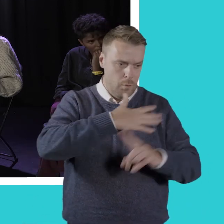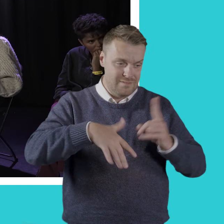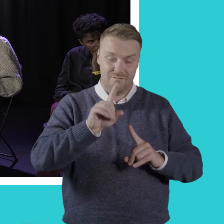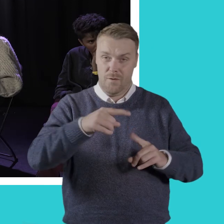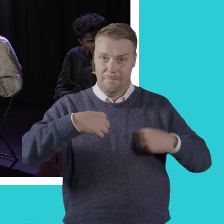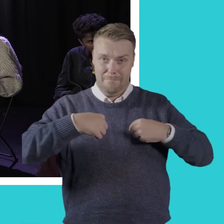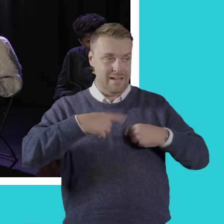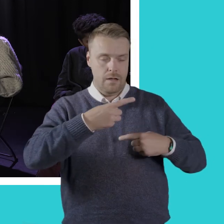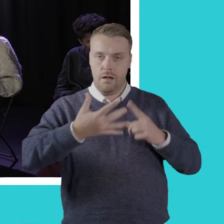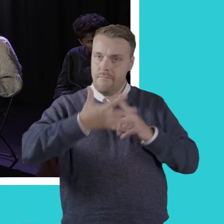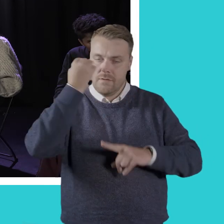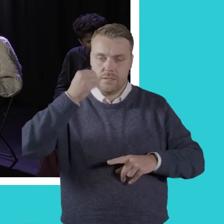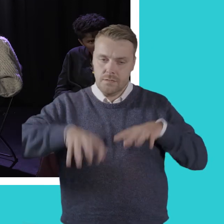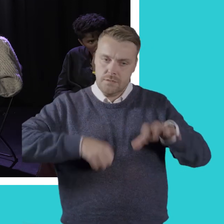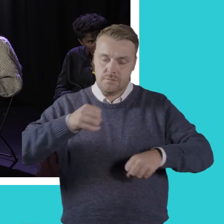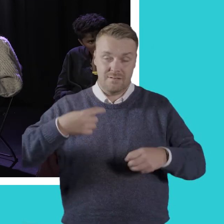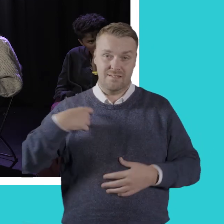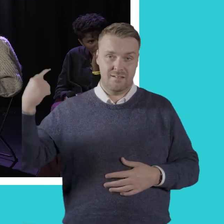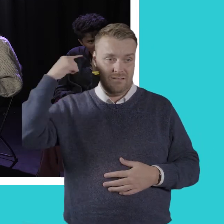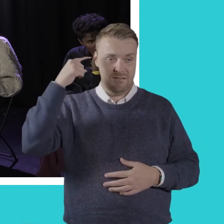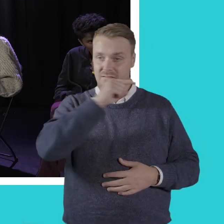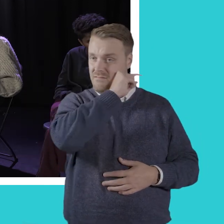find it hard like it goes in one ear and out the other when people talk about organizations